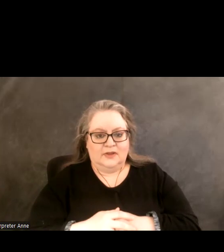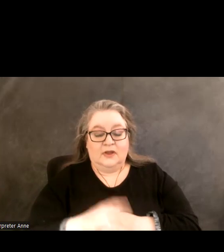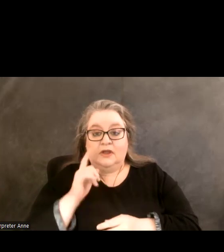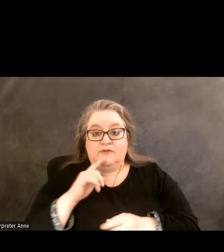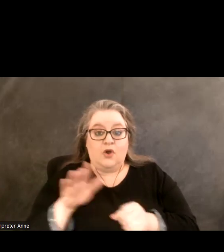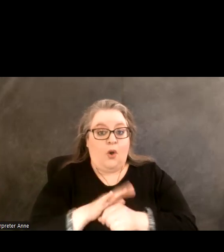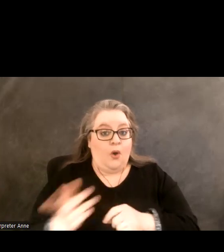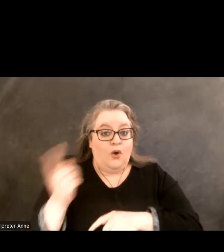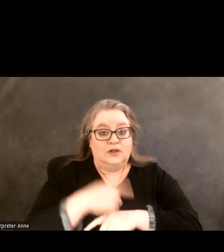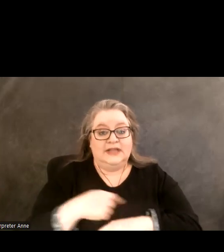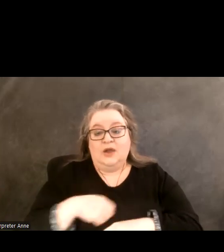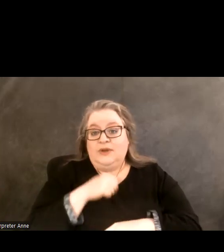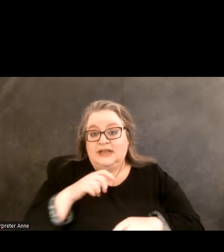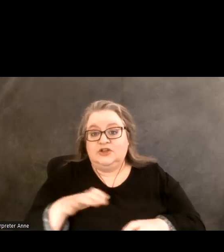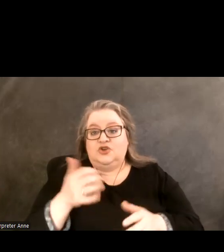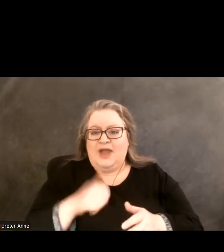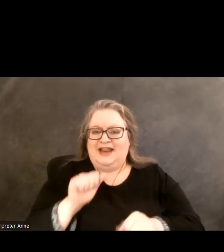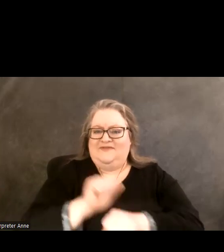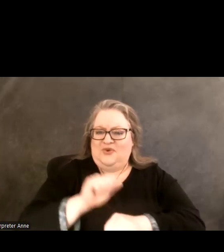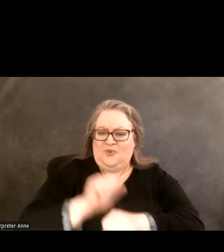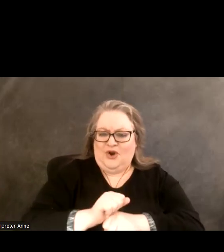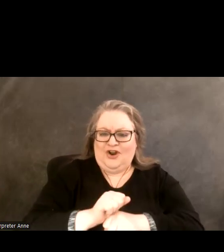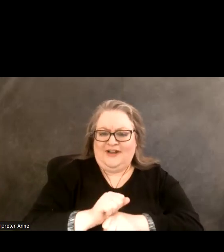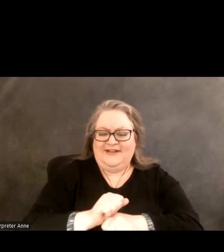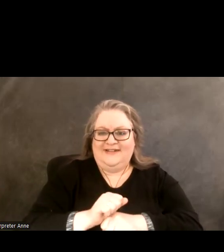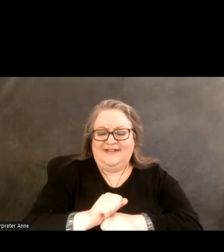didn't do any of the work that we were, like, meeting to talk